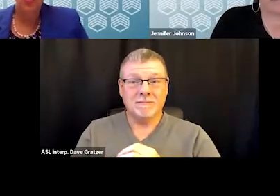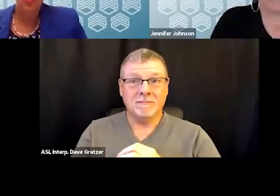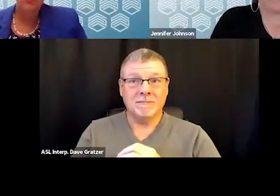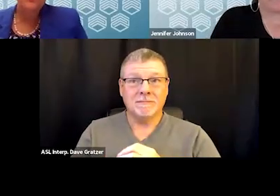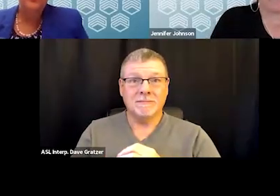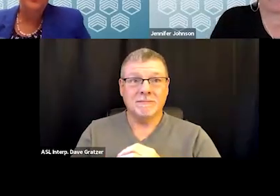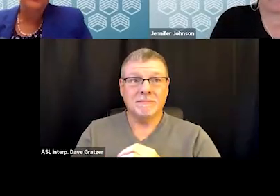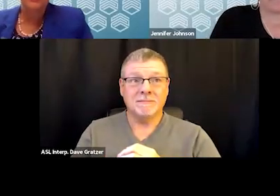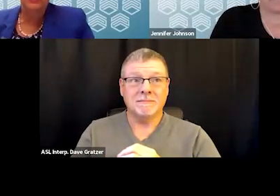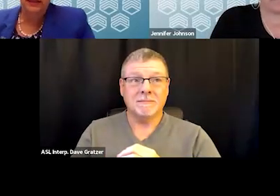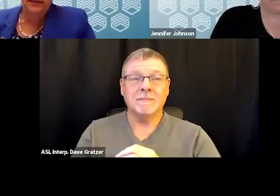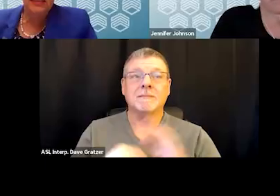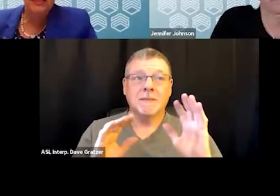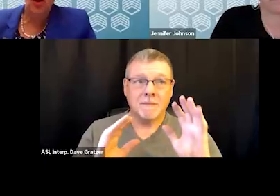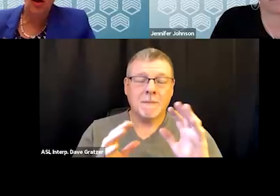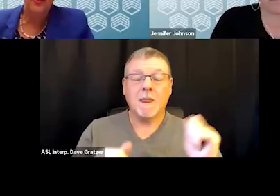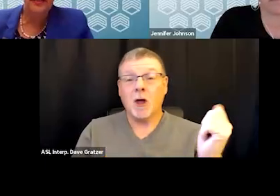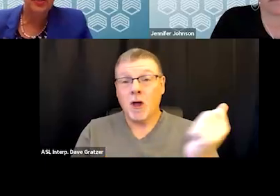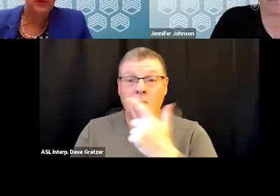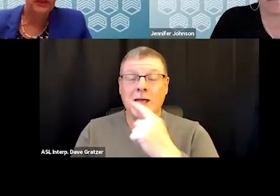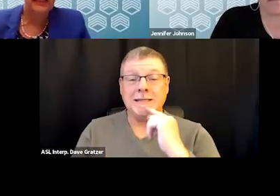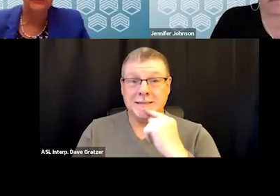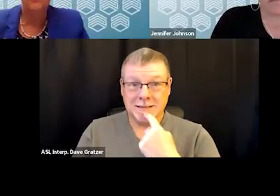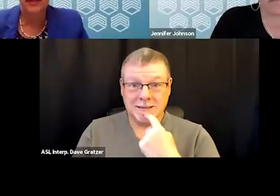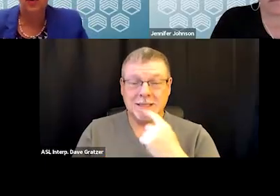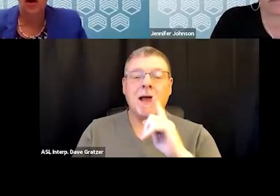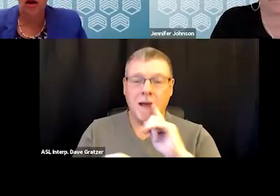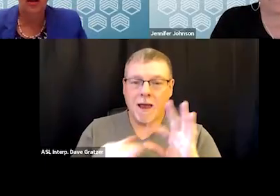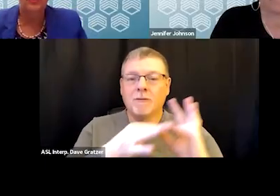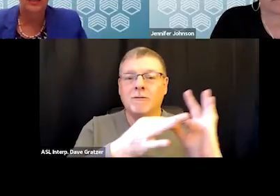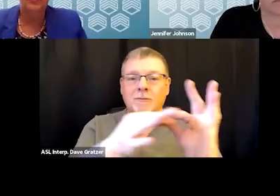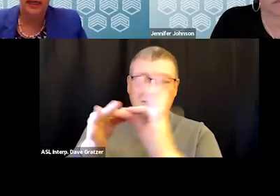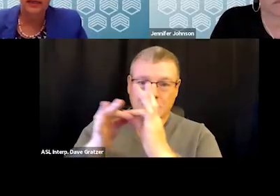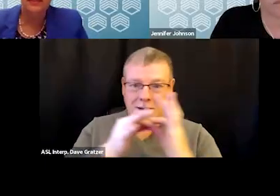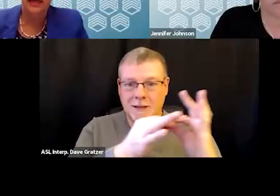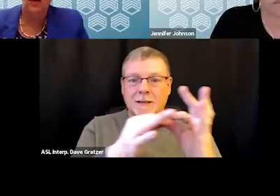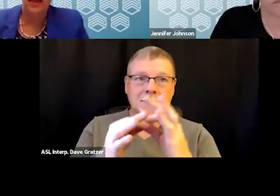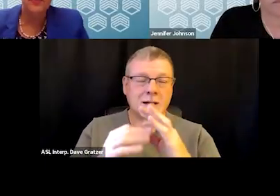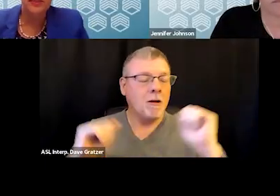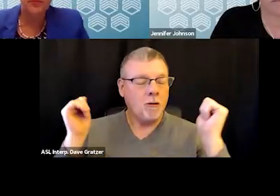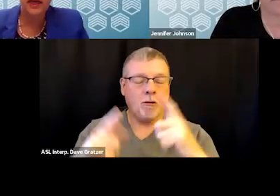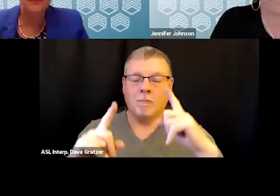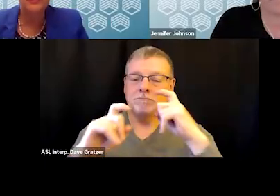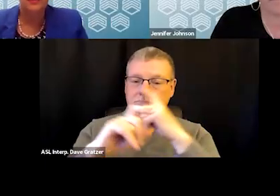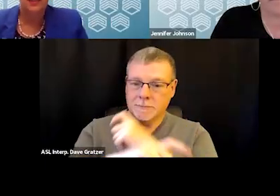So all serious mental illnesses are interrelated. They are all complex. They all have subtypes.